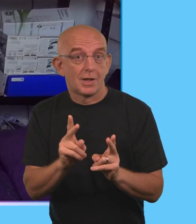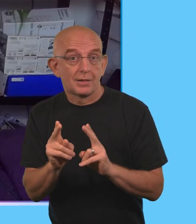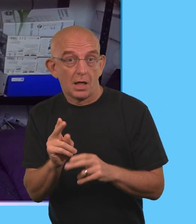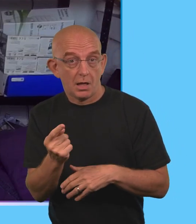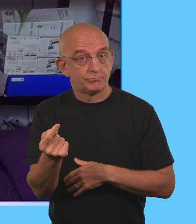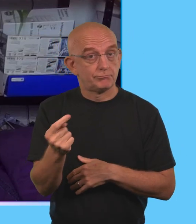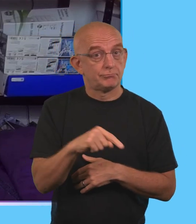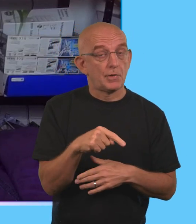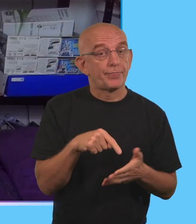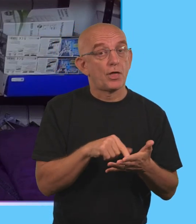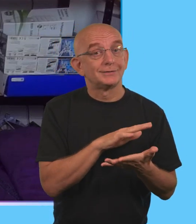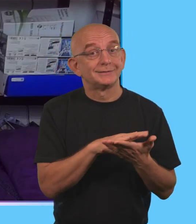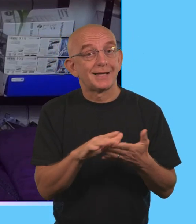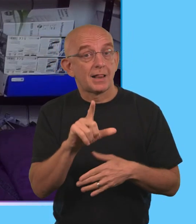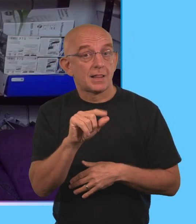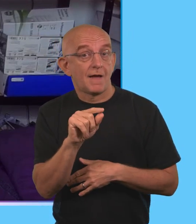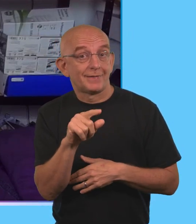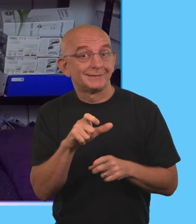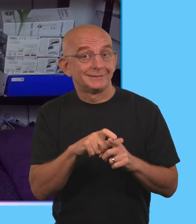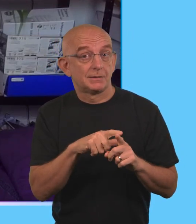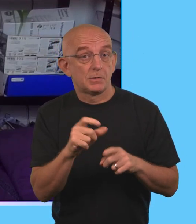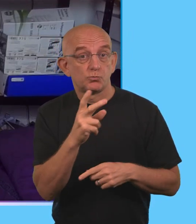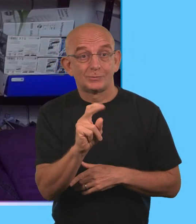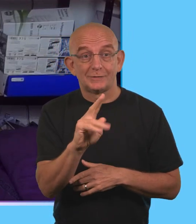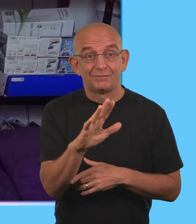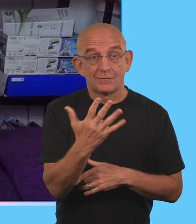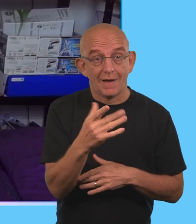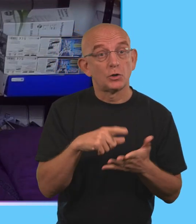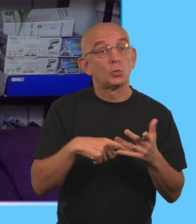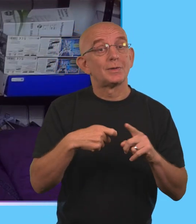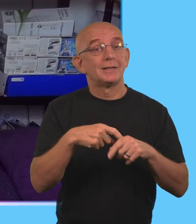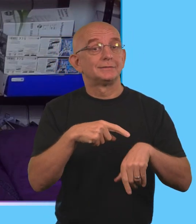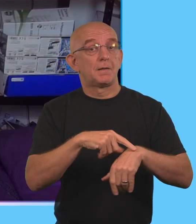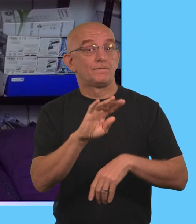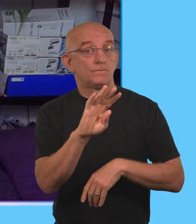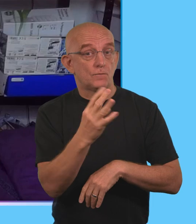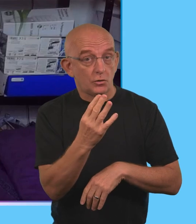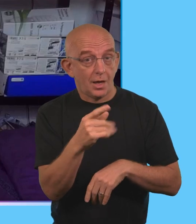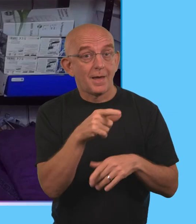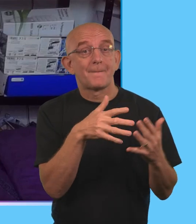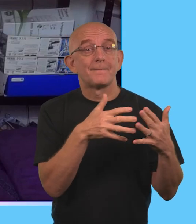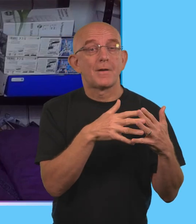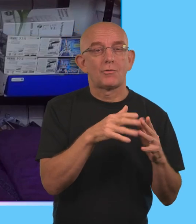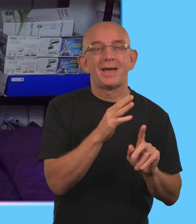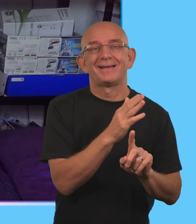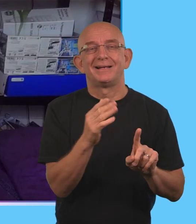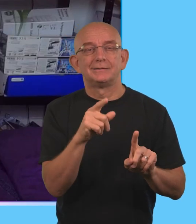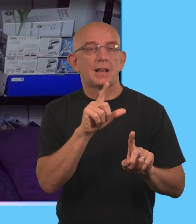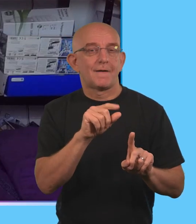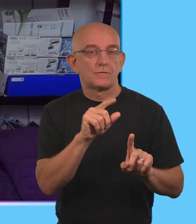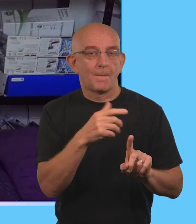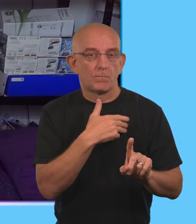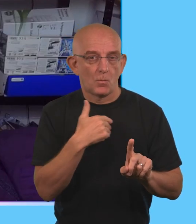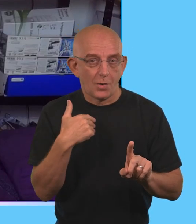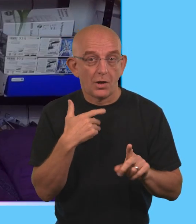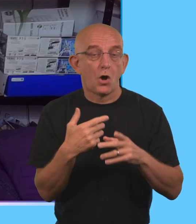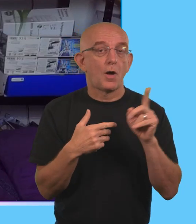tune in Thursday December 11th 2025 at 4pm UK, 11am Eastern, and 8am Pacific.